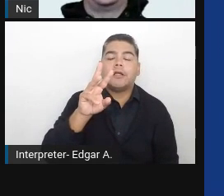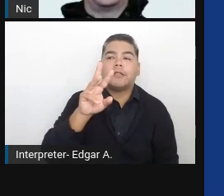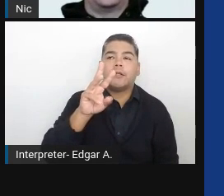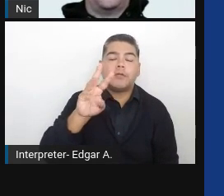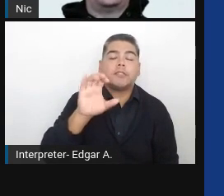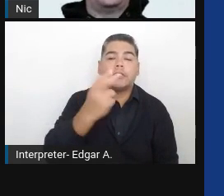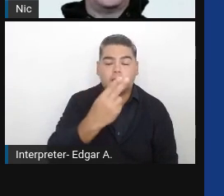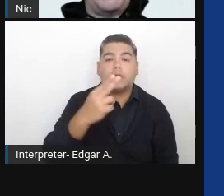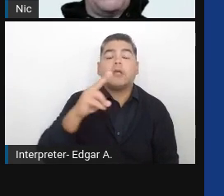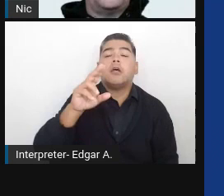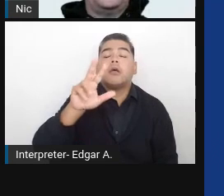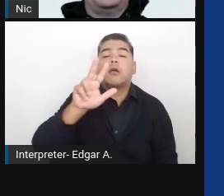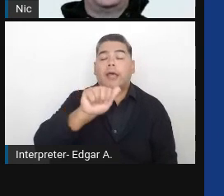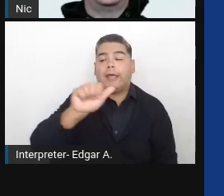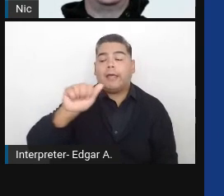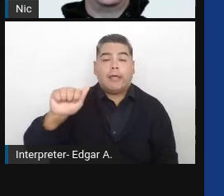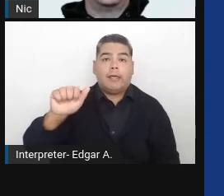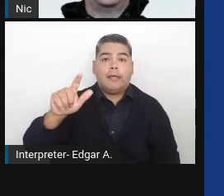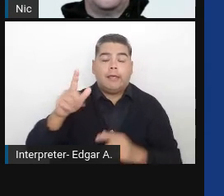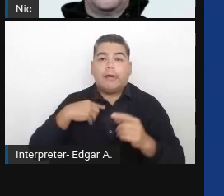It's a goal to aspire to, but it doesn't work.